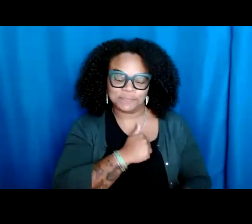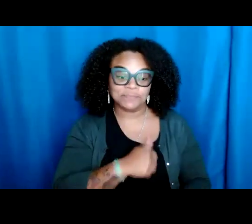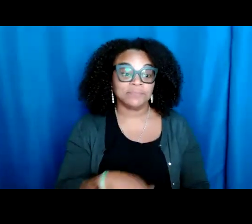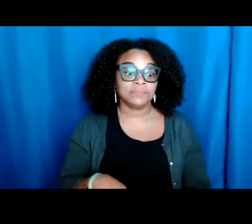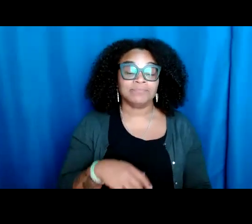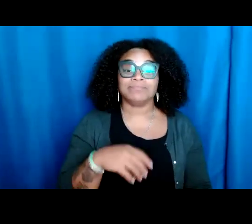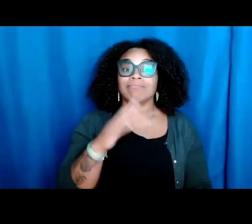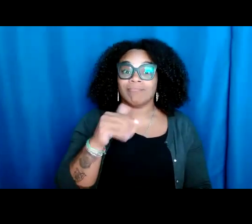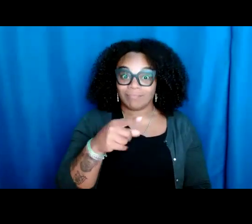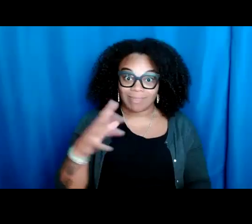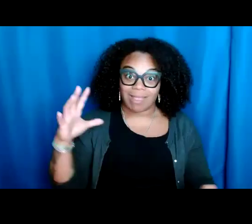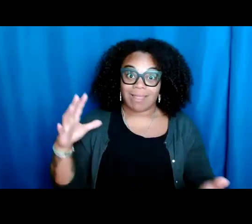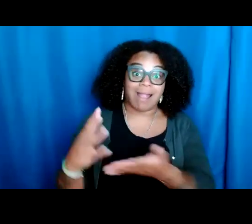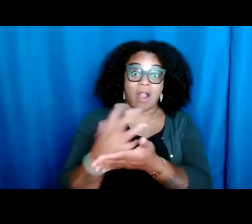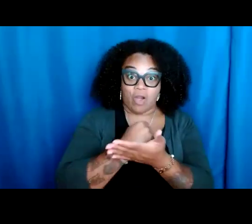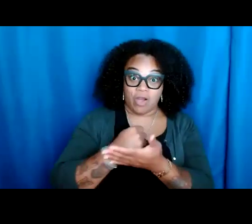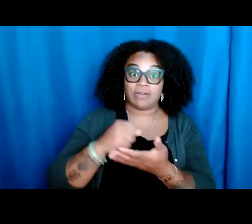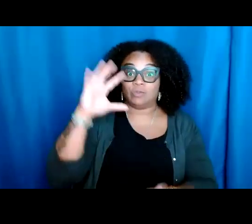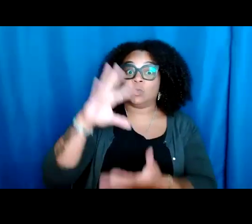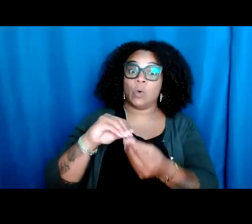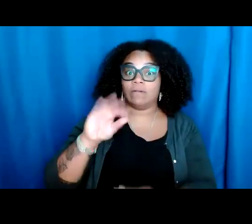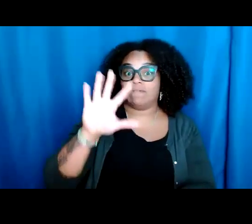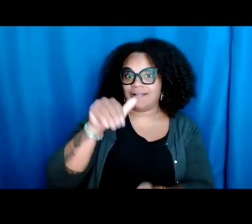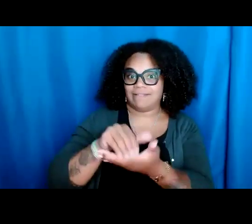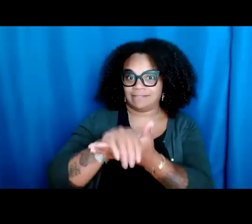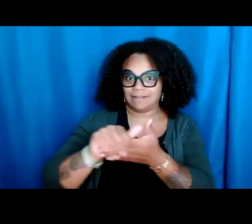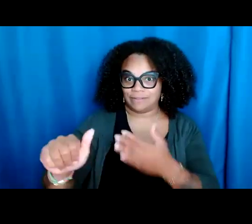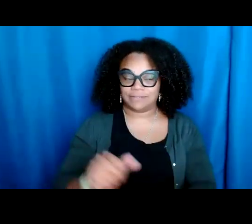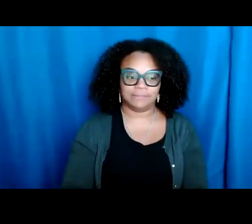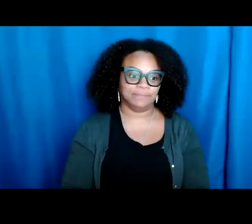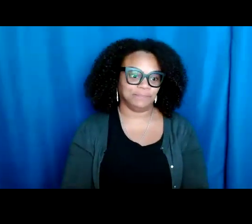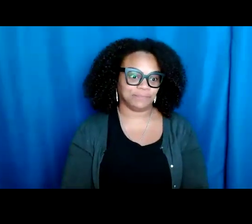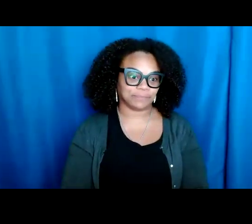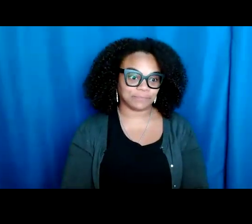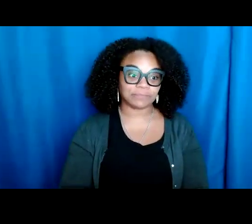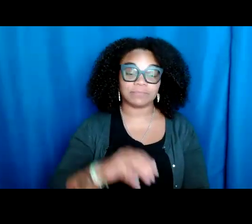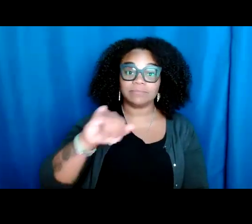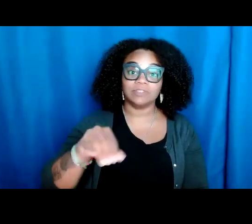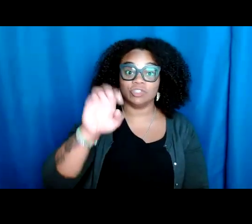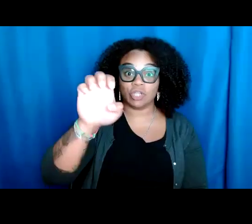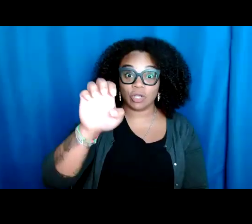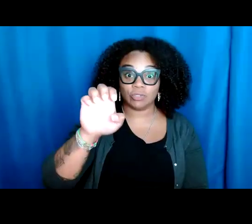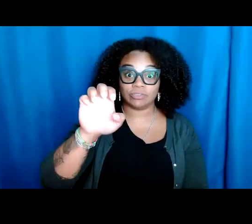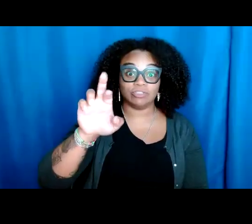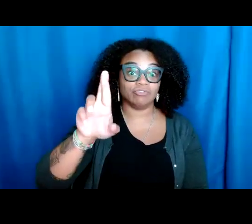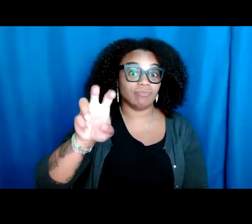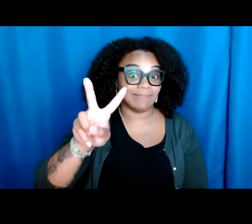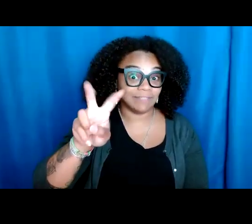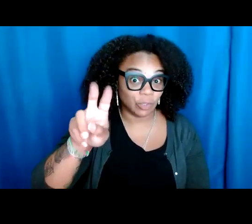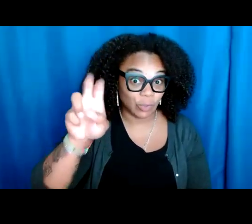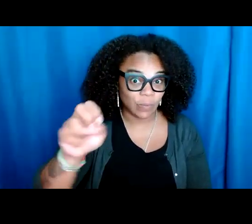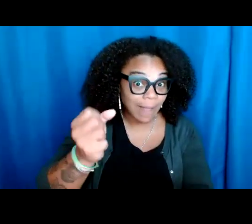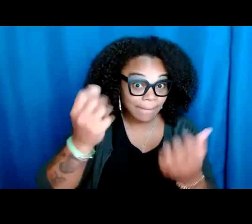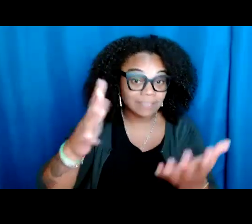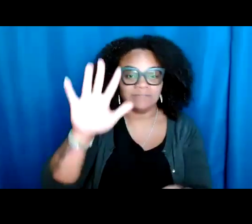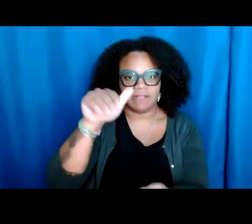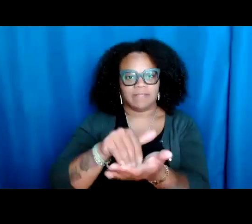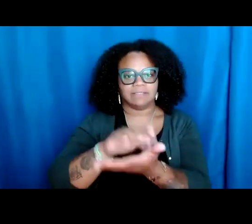collected a total of $5,000. Joe's revenue $5,000, because that is how much he collected for his